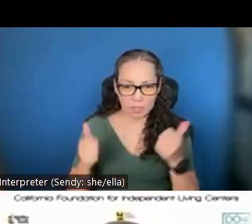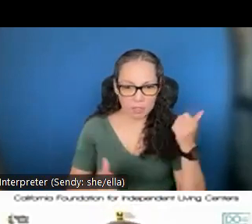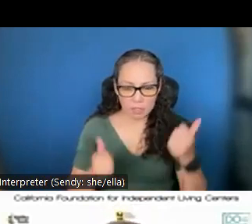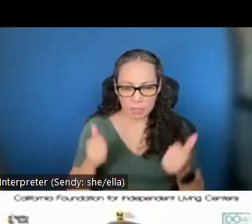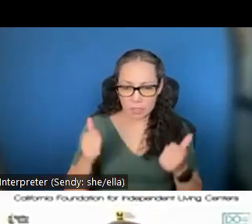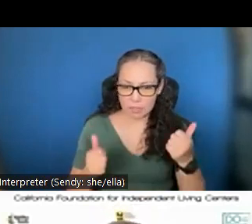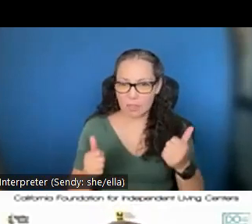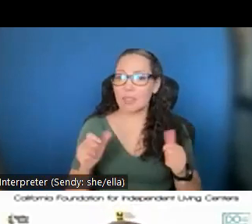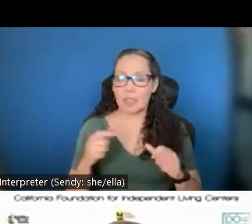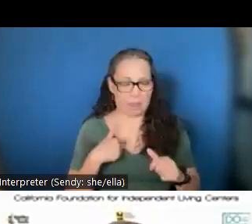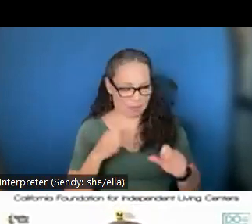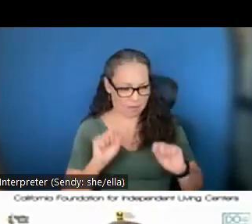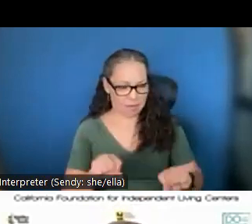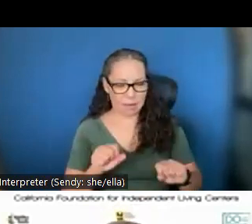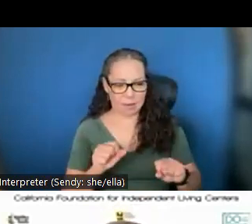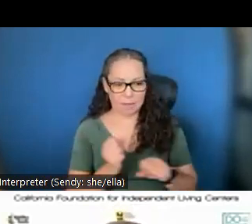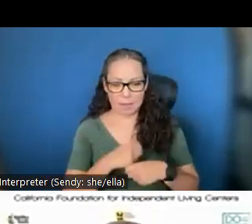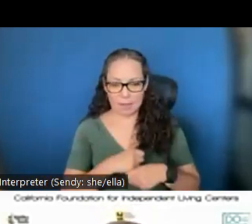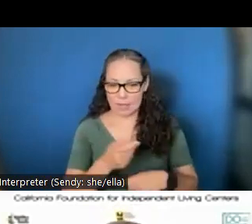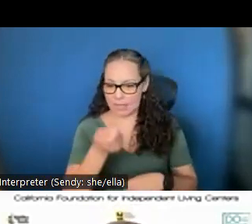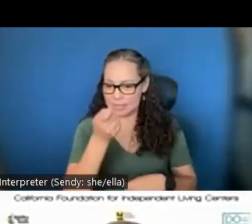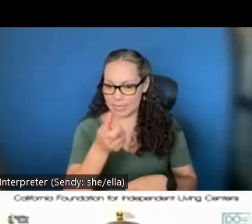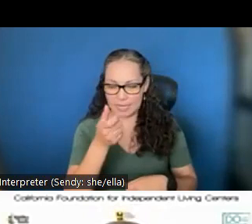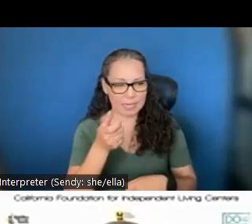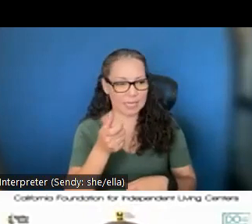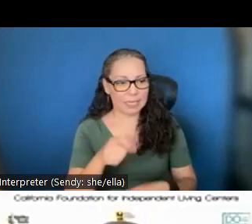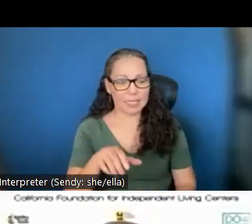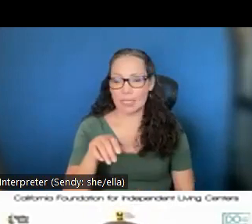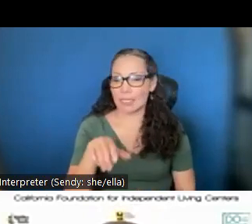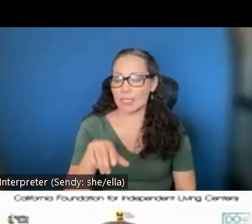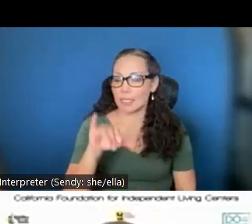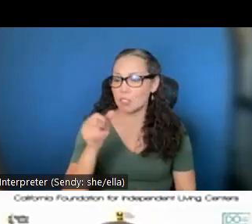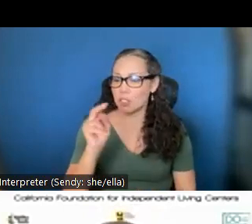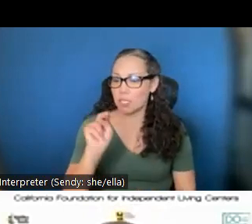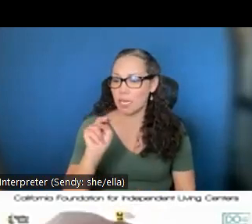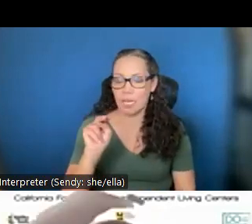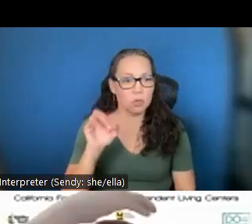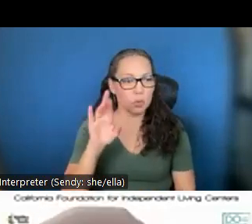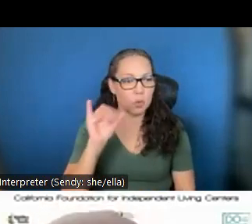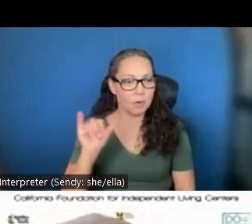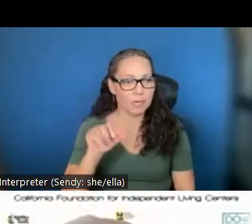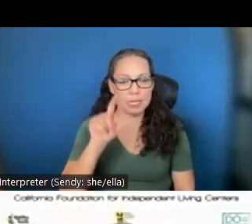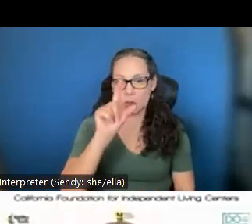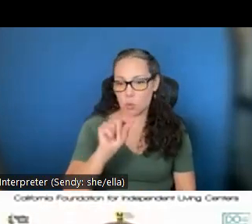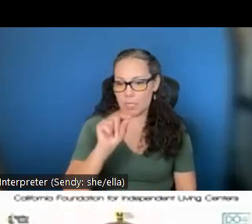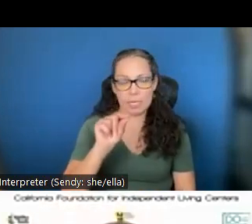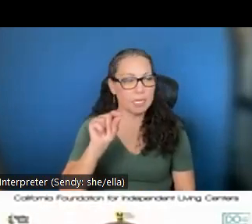the motion um there's just one Tiny correction and that's the January 25 2025 it says 2024 oh